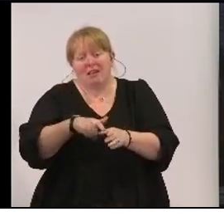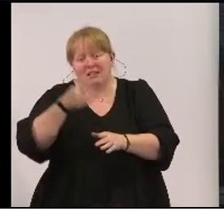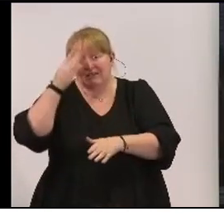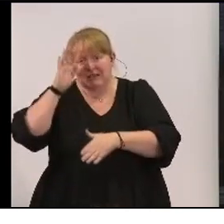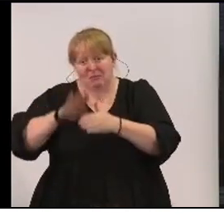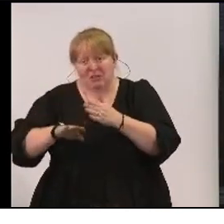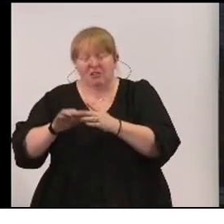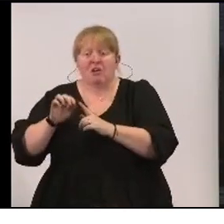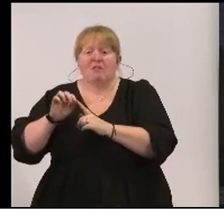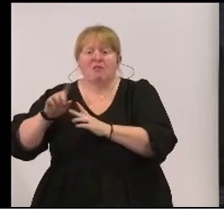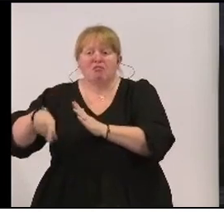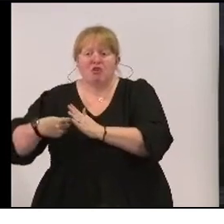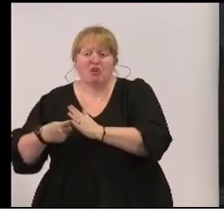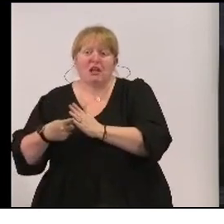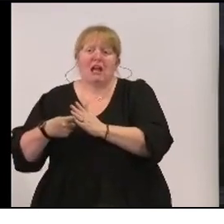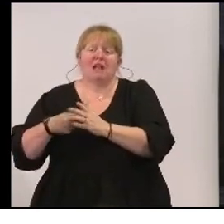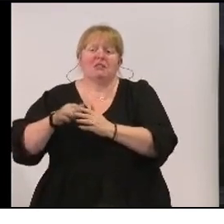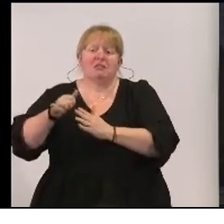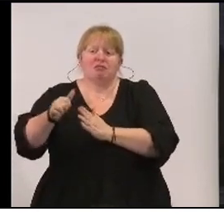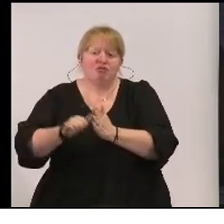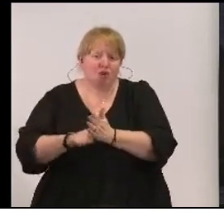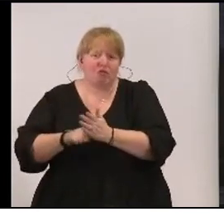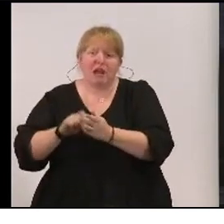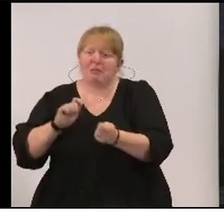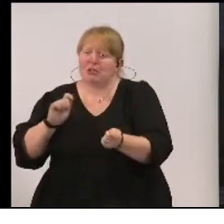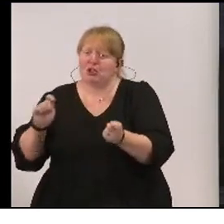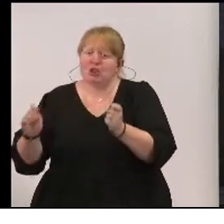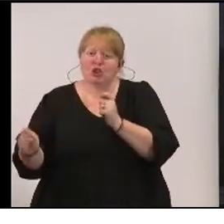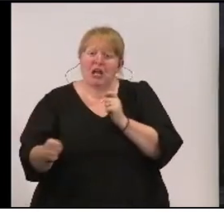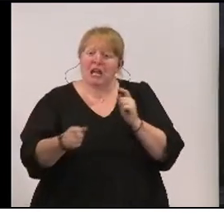and programme and change management. I think I had the project manager's